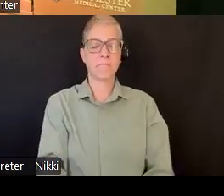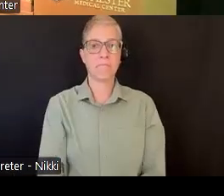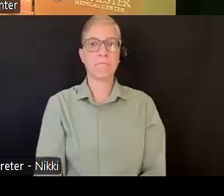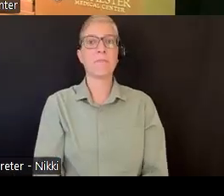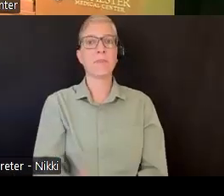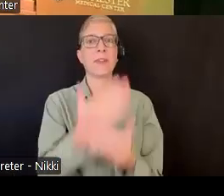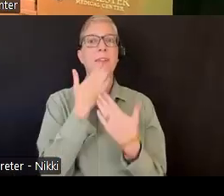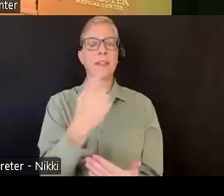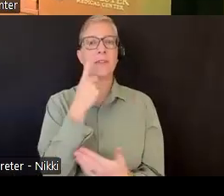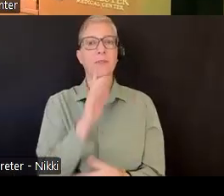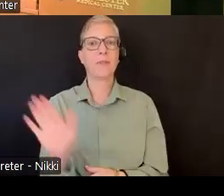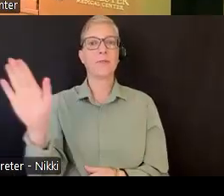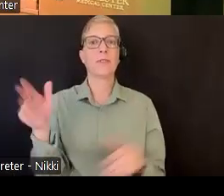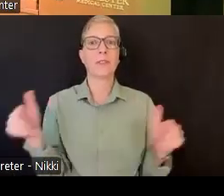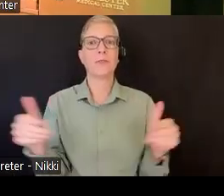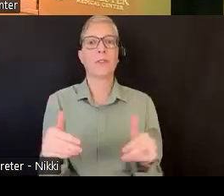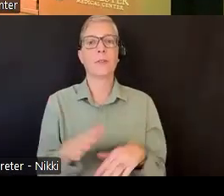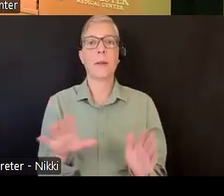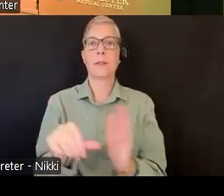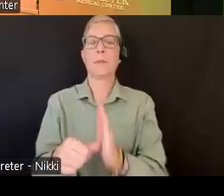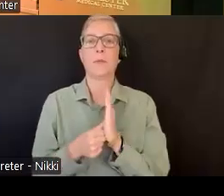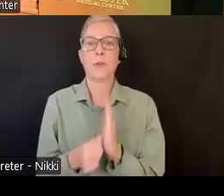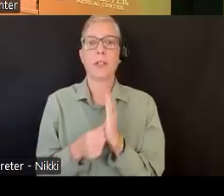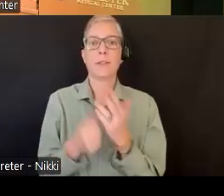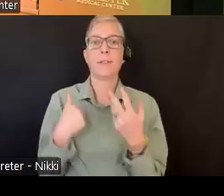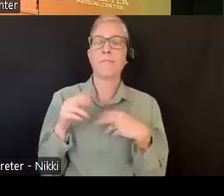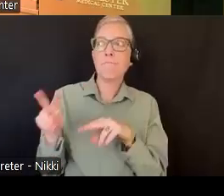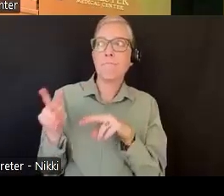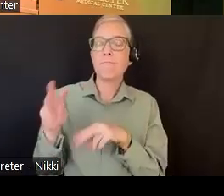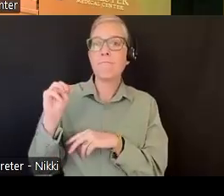just so impressed. I got to see a little bit of Marsha's work in the myths program and I think it